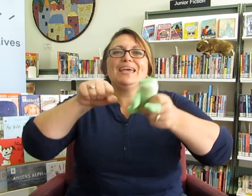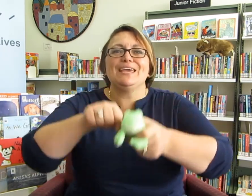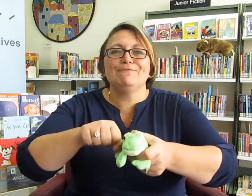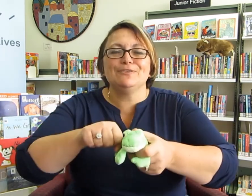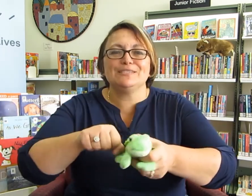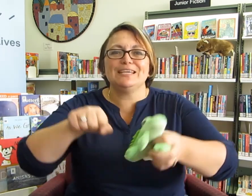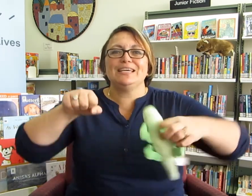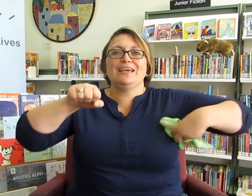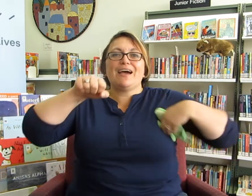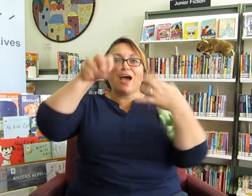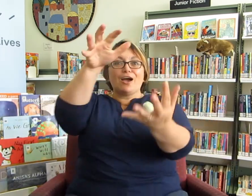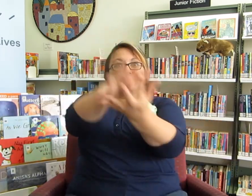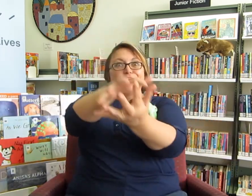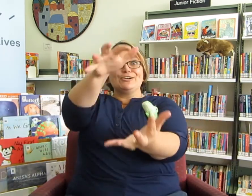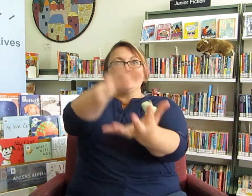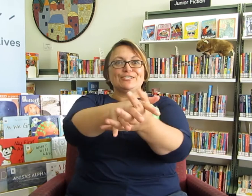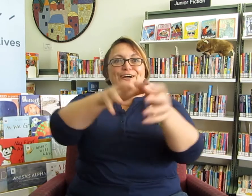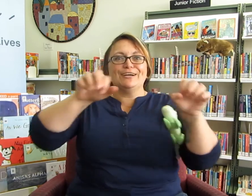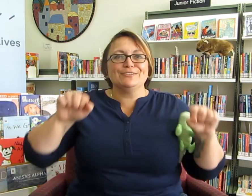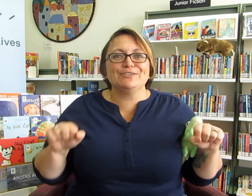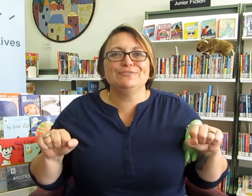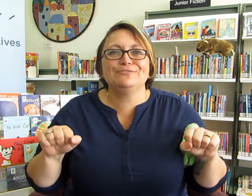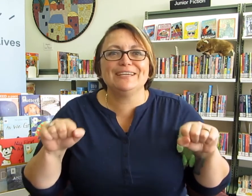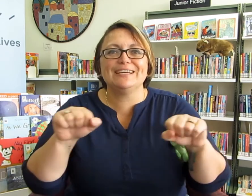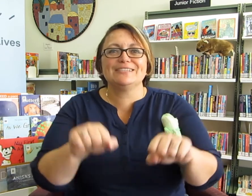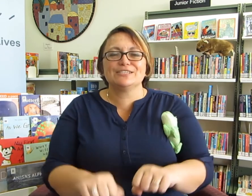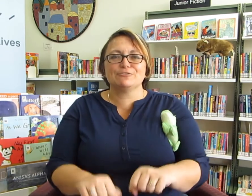If you see a crocodile don't forget to scream